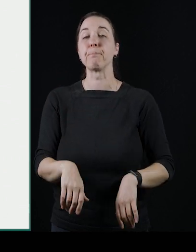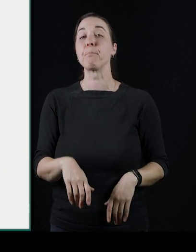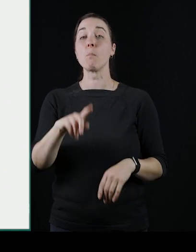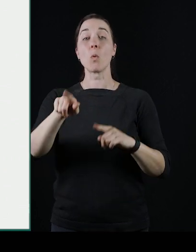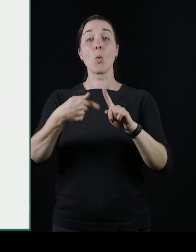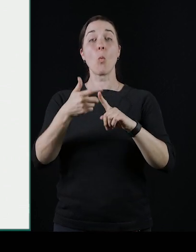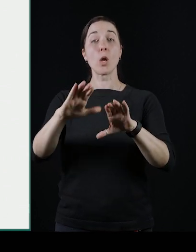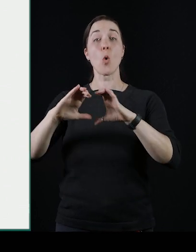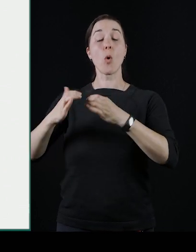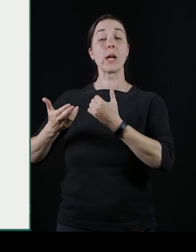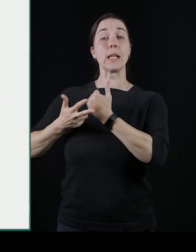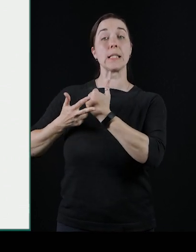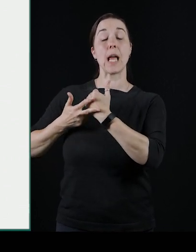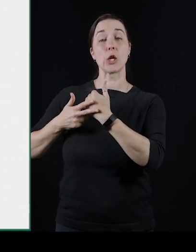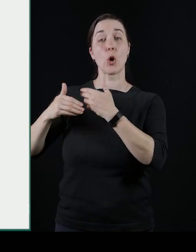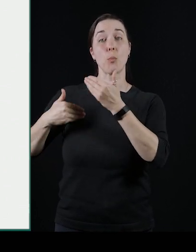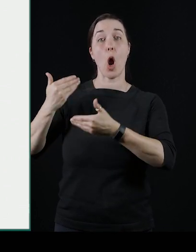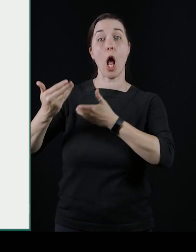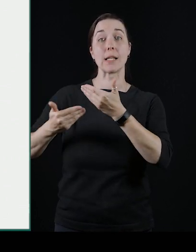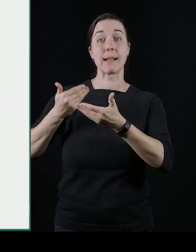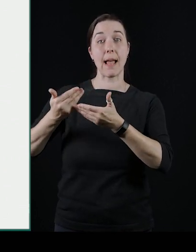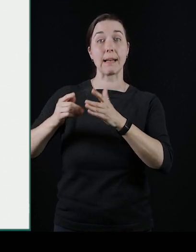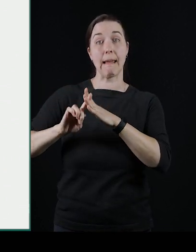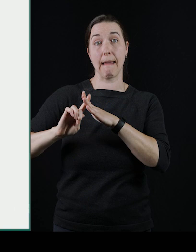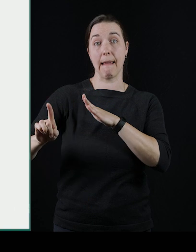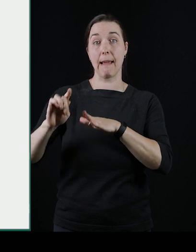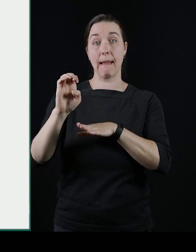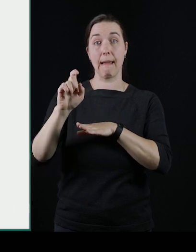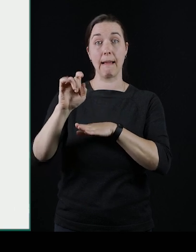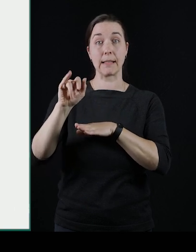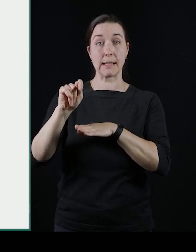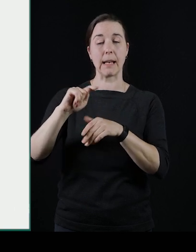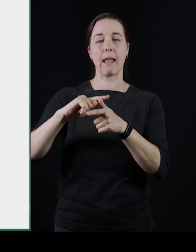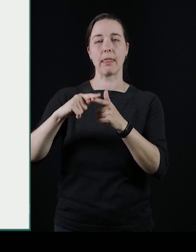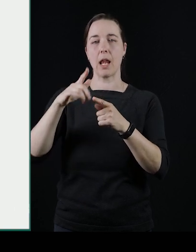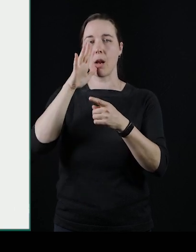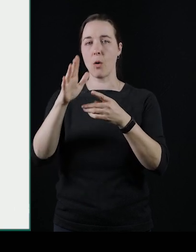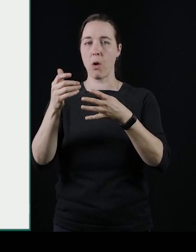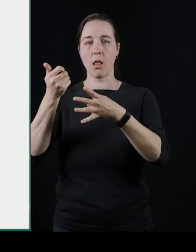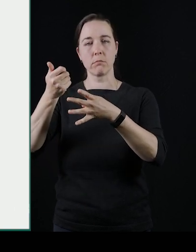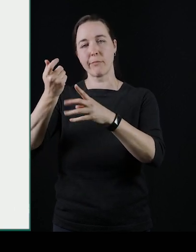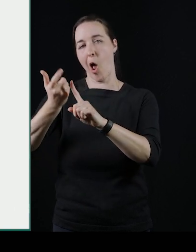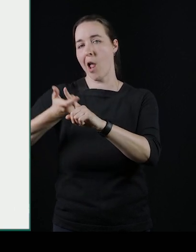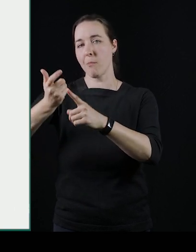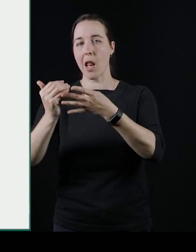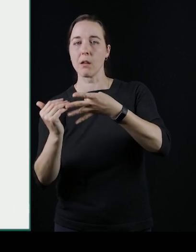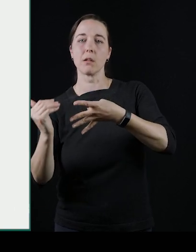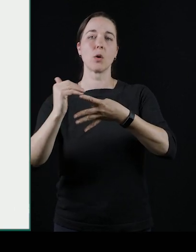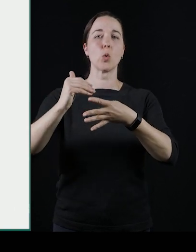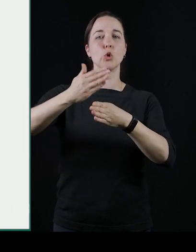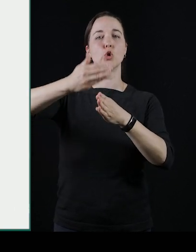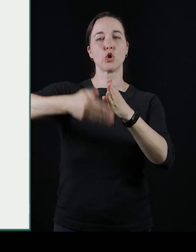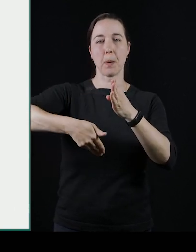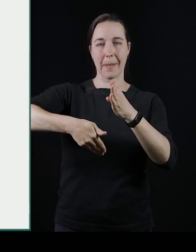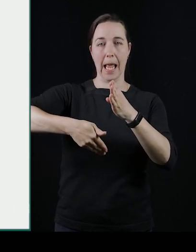When your container process, or your game server, exits from active, it will go to terminating, right? And on terminating state,